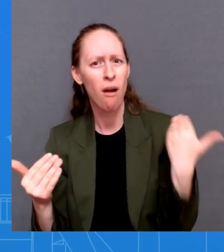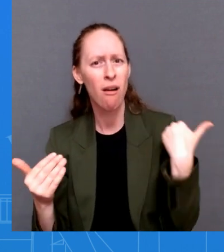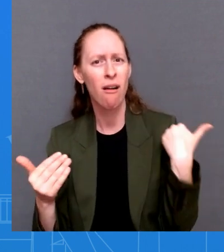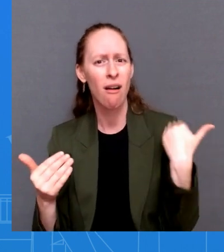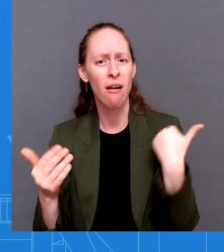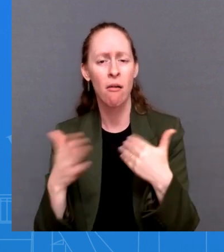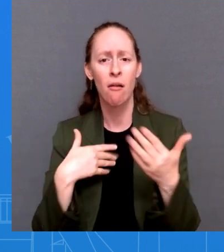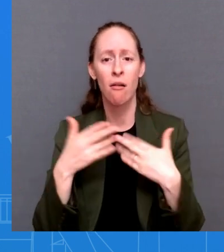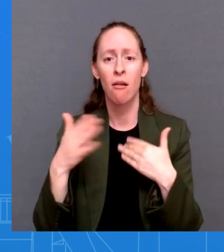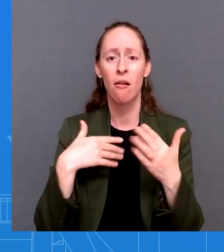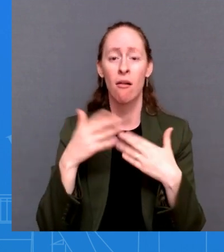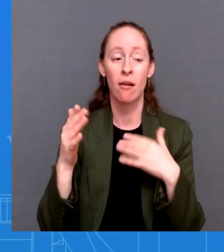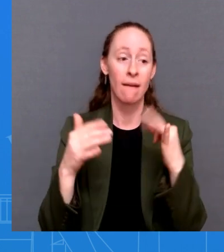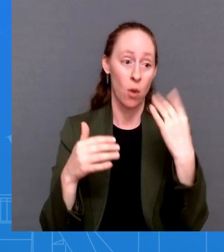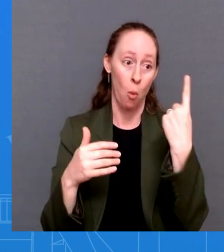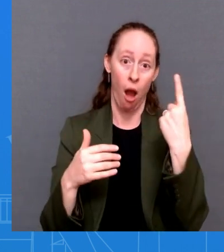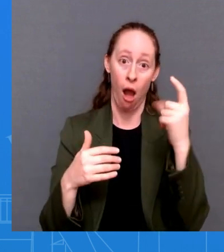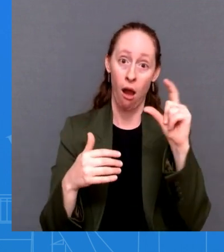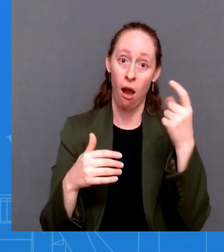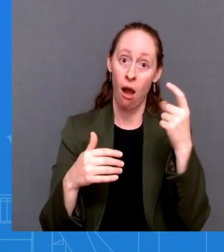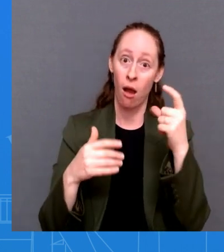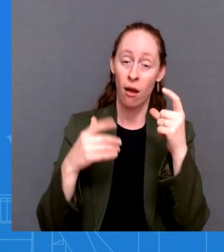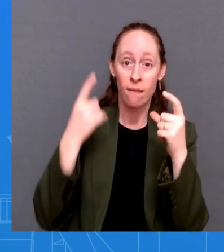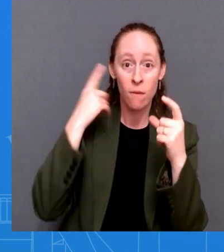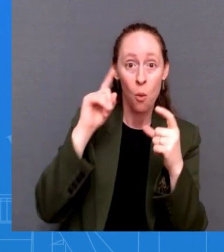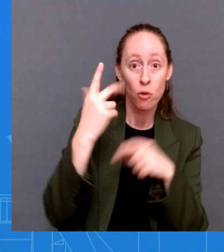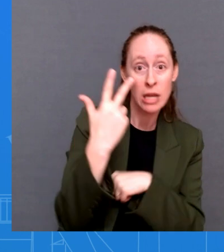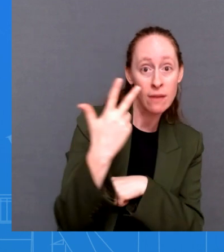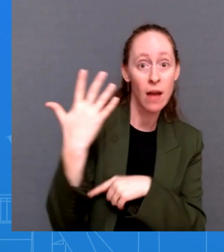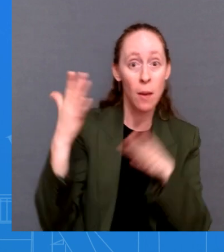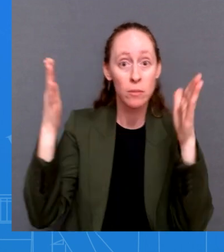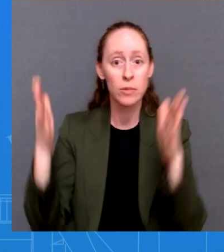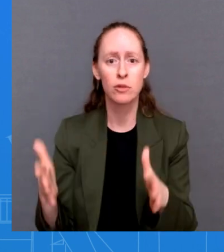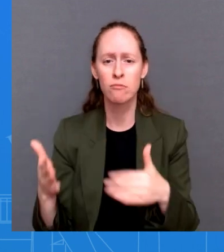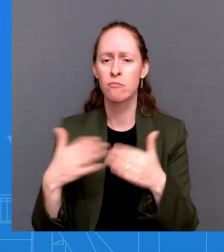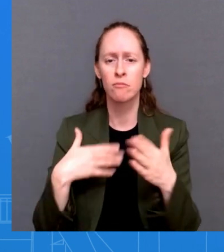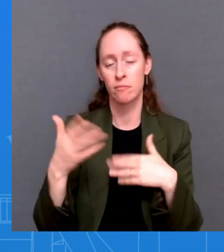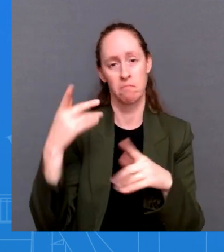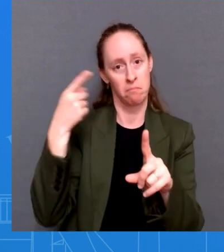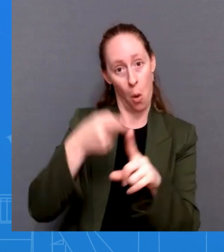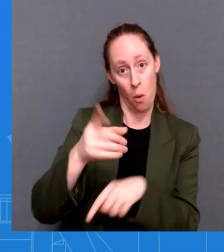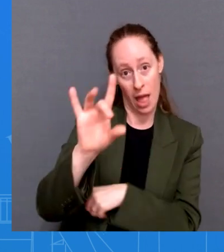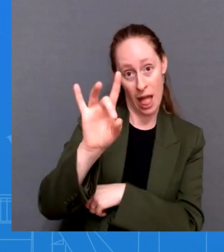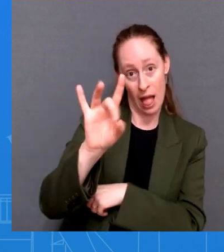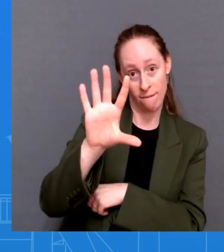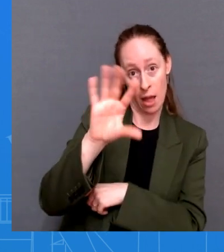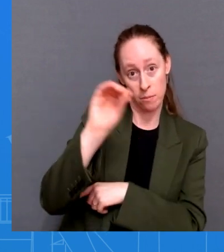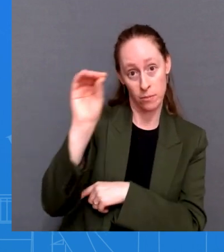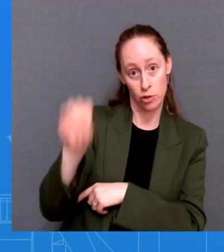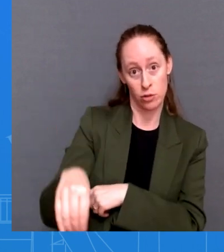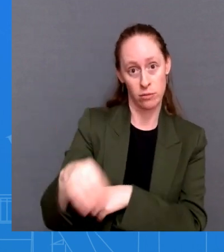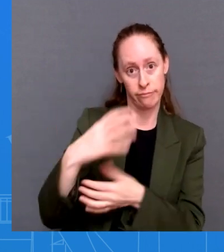then they can come back and get more. And that's really important to us that we continue to move these vaccines to those that need them most.